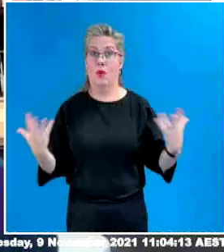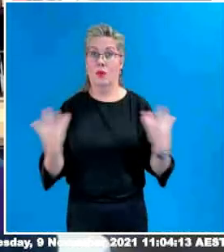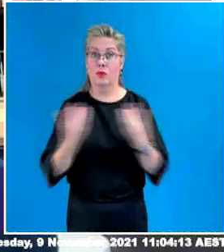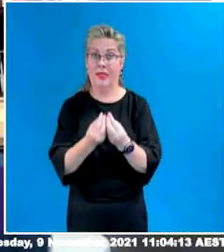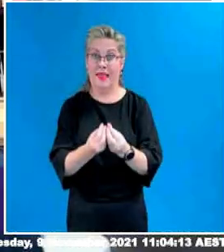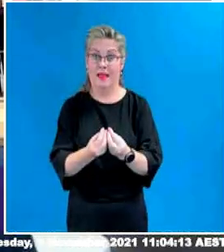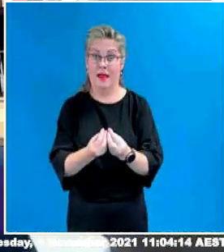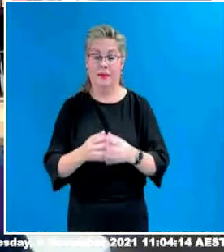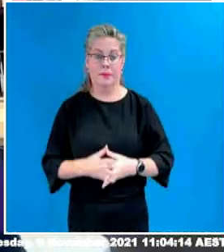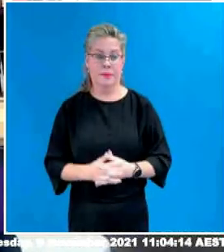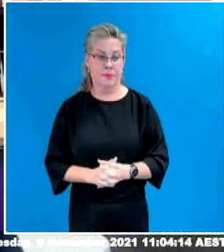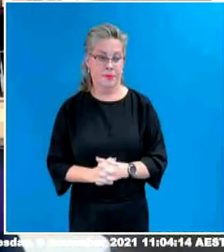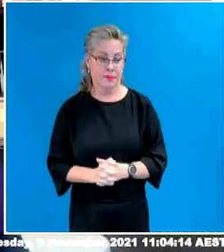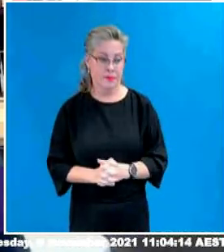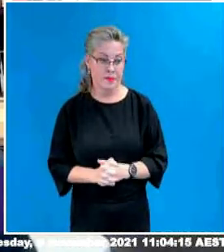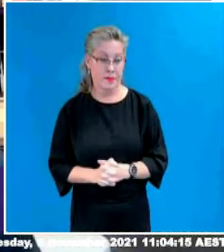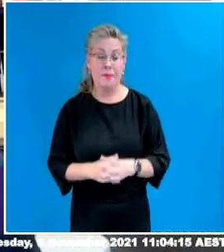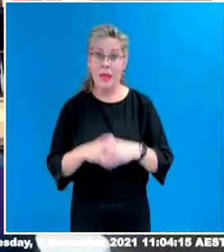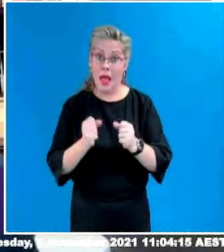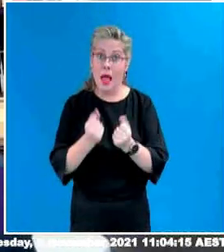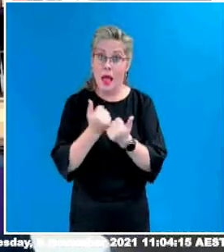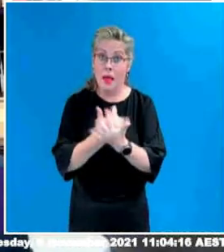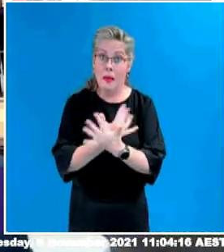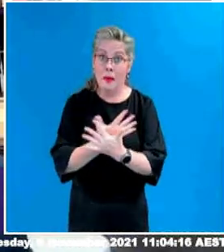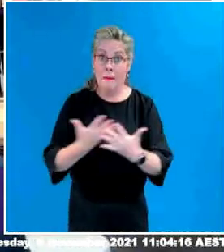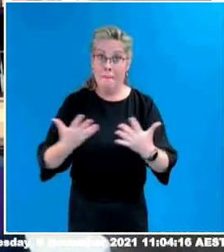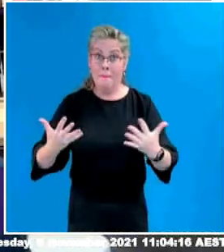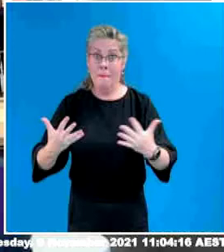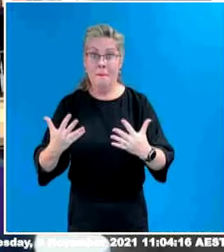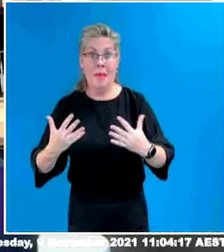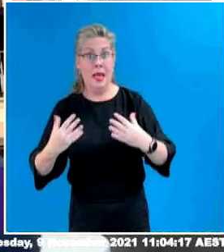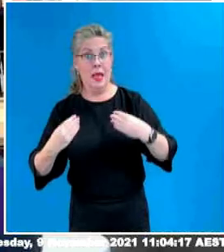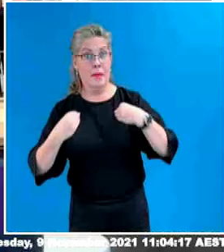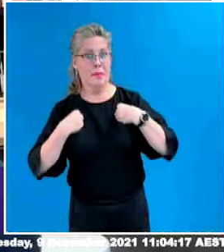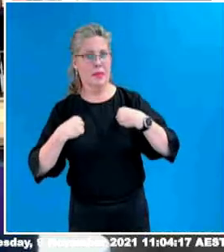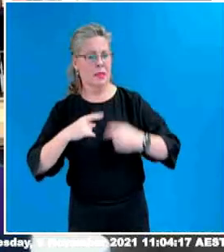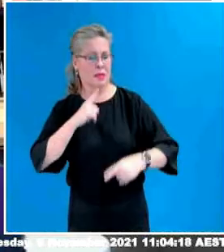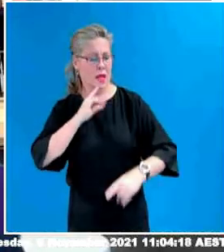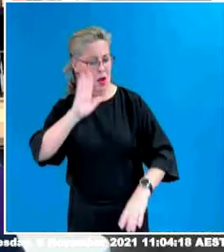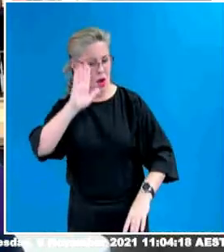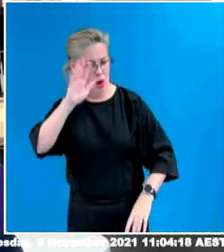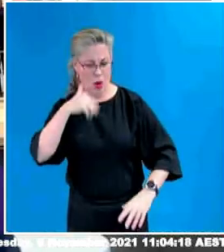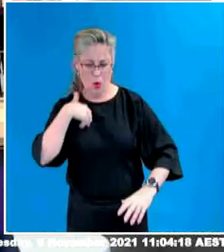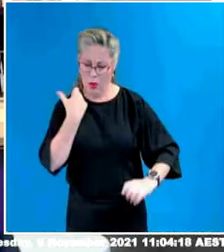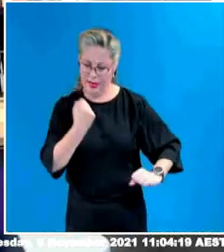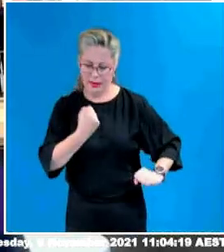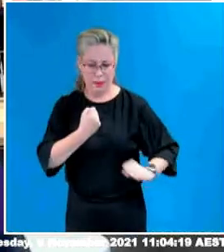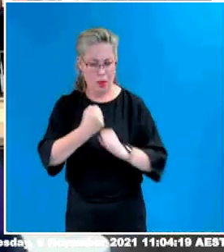Many businesses have themselves come out and said they are supportive and they apply it in their workplaces.